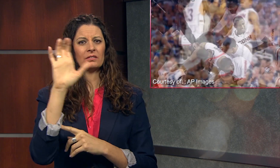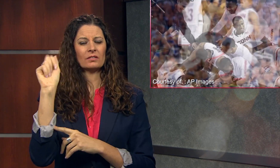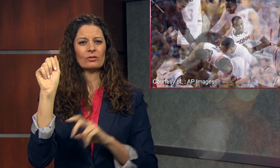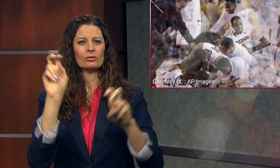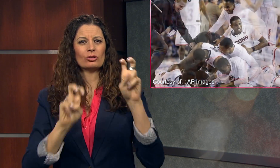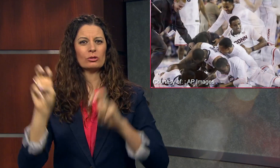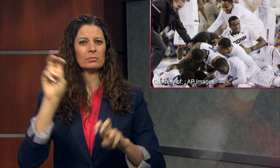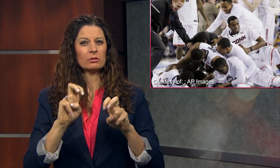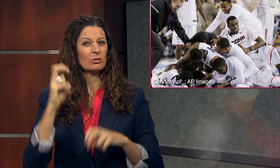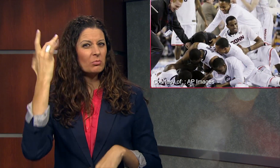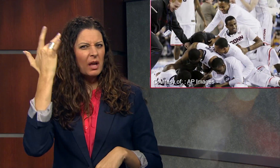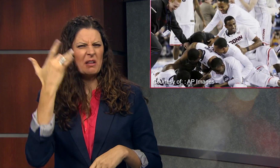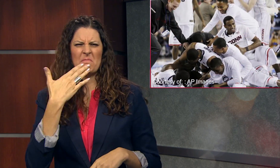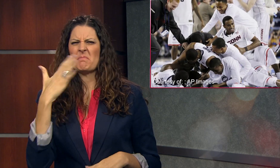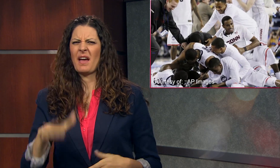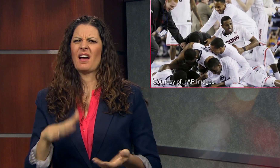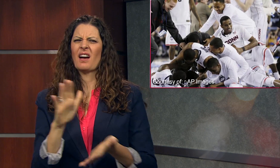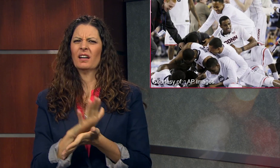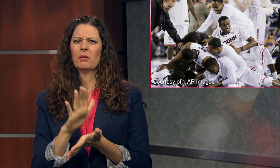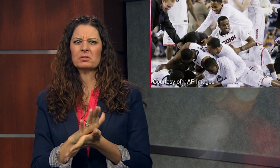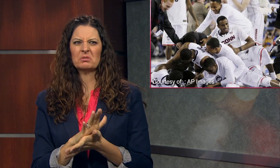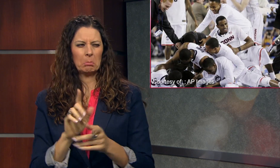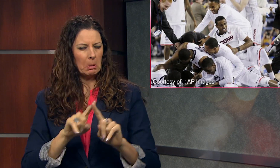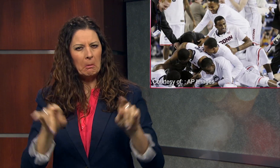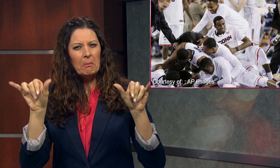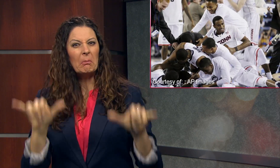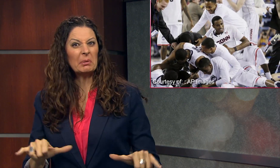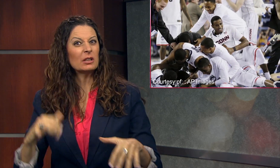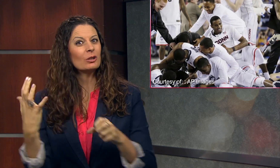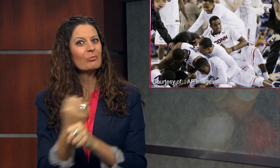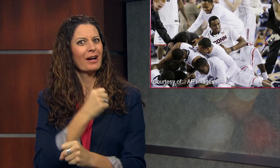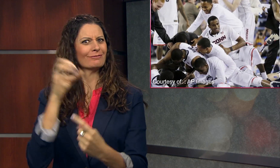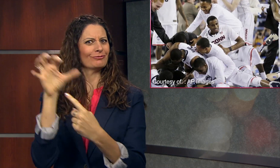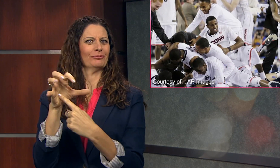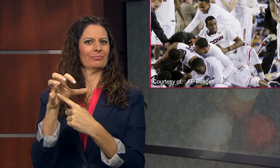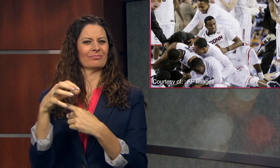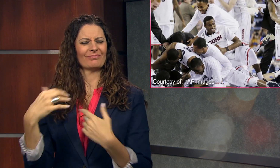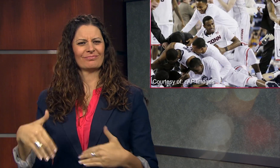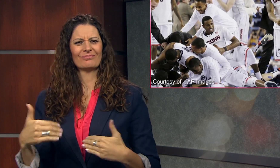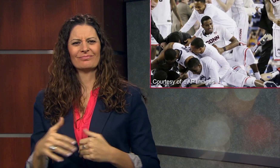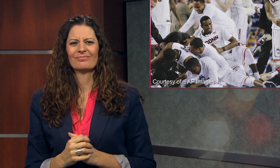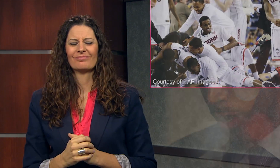TOURNAMENT DUE TO THEIR ACADEMIC PERFORMANCE, BUT THAT DIDN'T STOP THEM FROM BEATING KENTUCKY 60 TO 54.